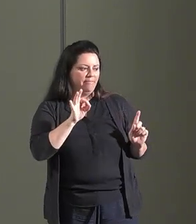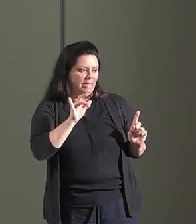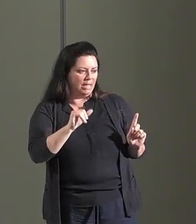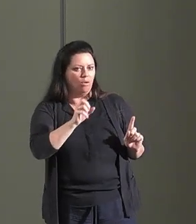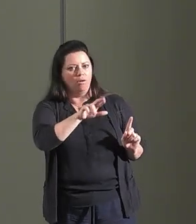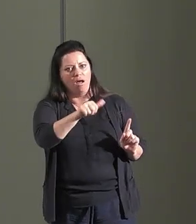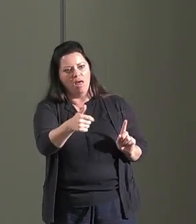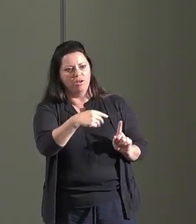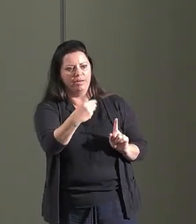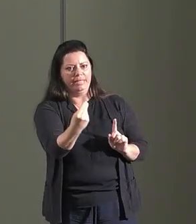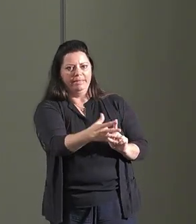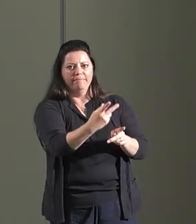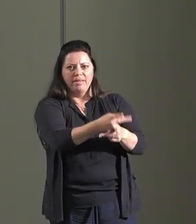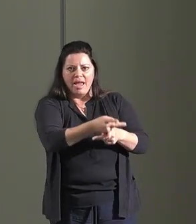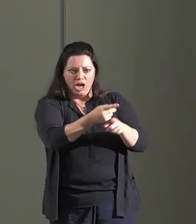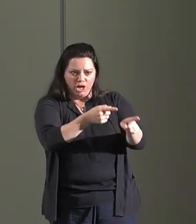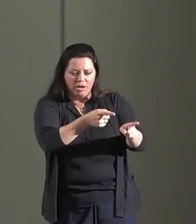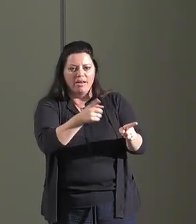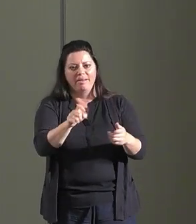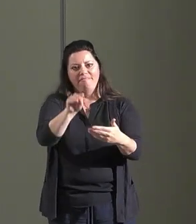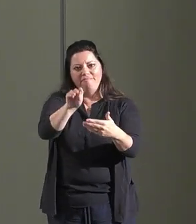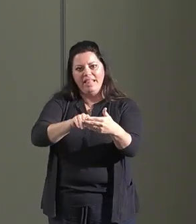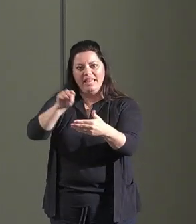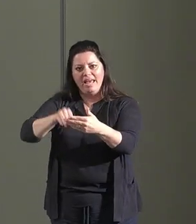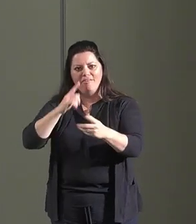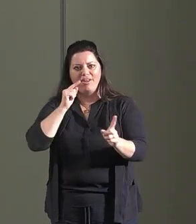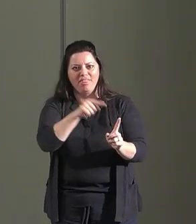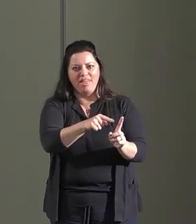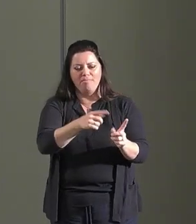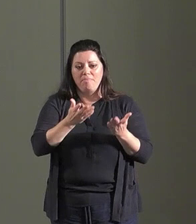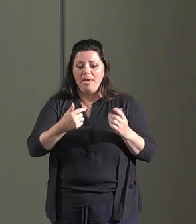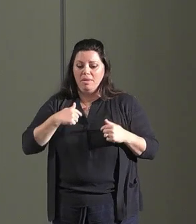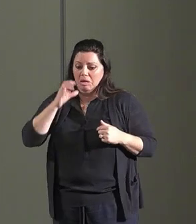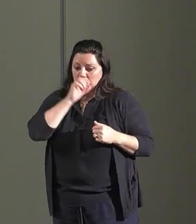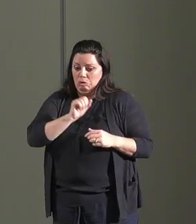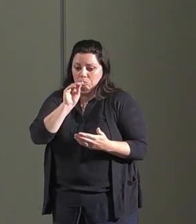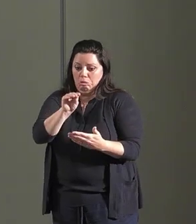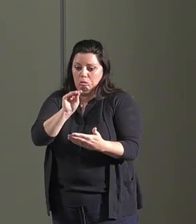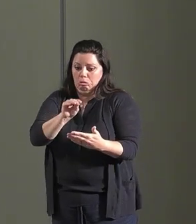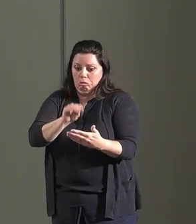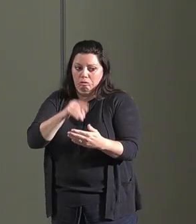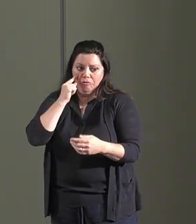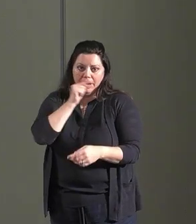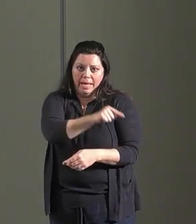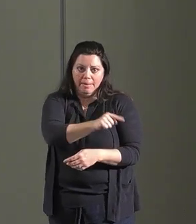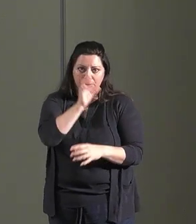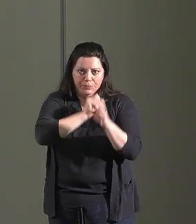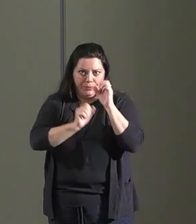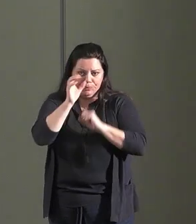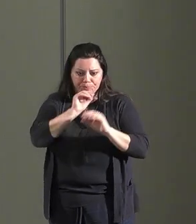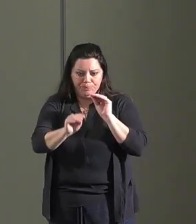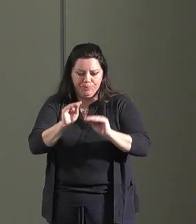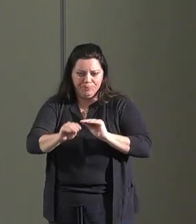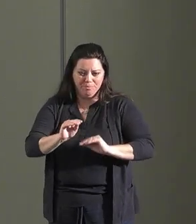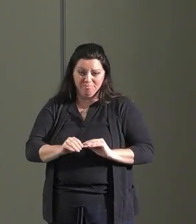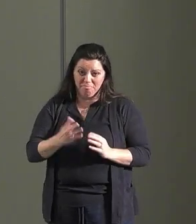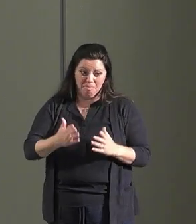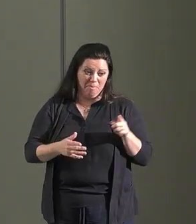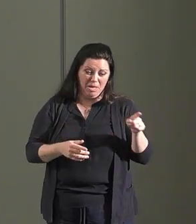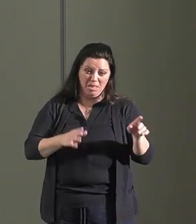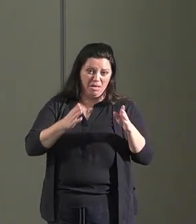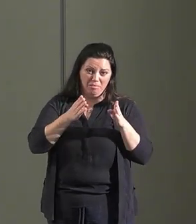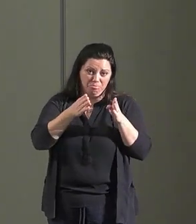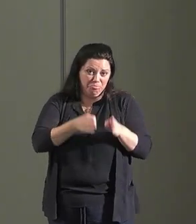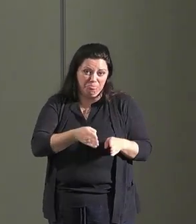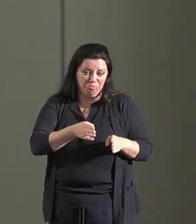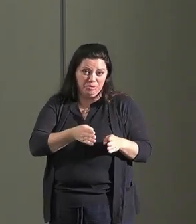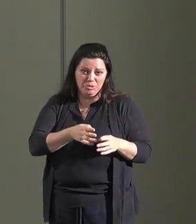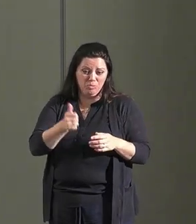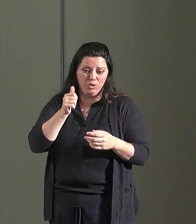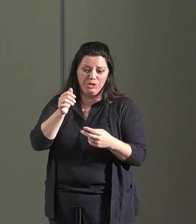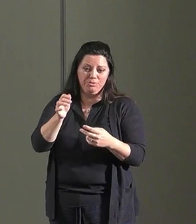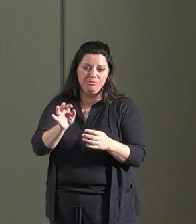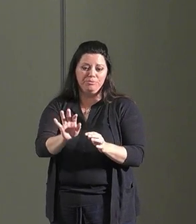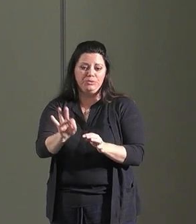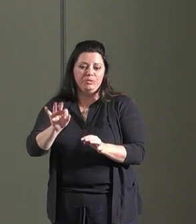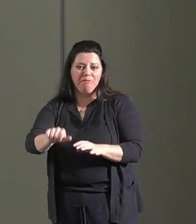and make assumptions for the individual that may be that person would make -- choose otherwise. Do